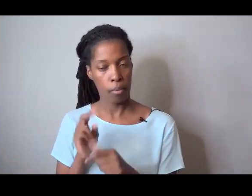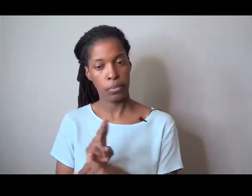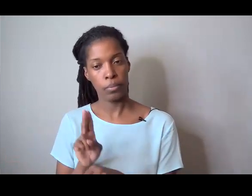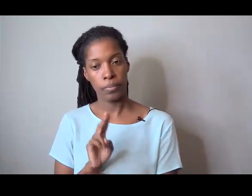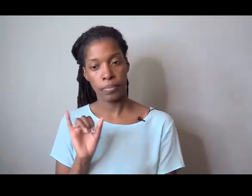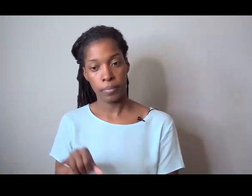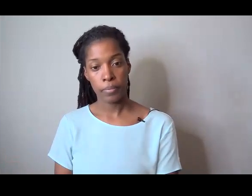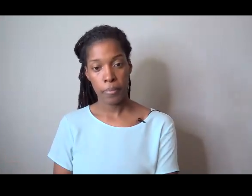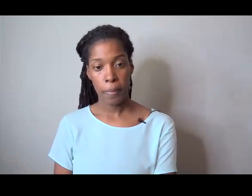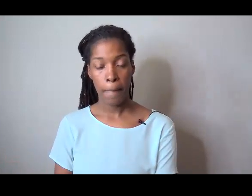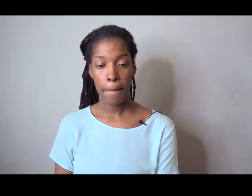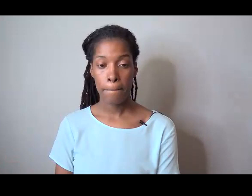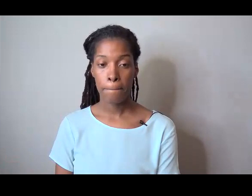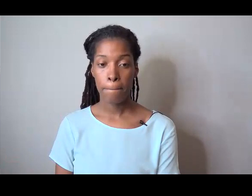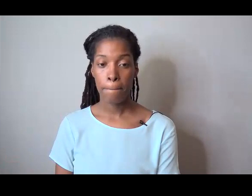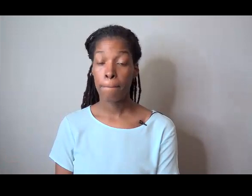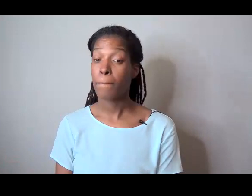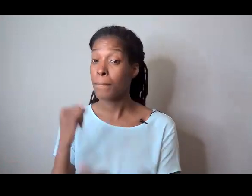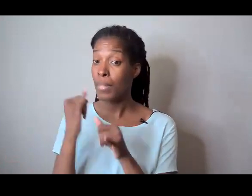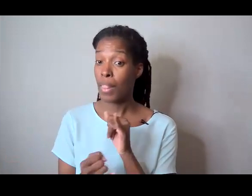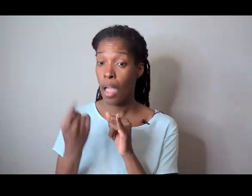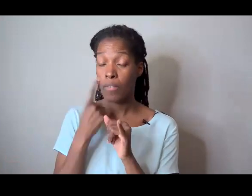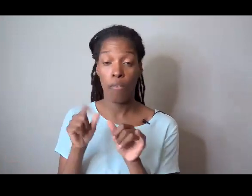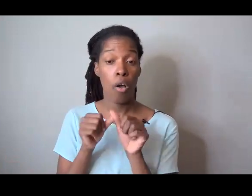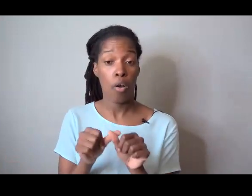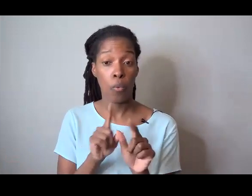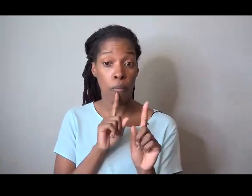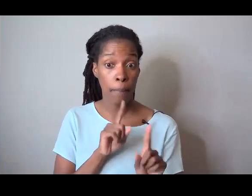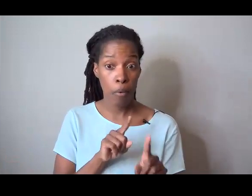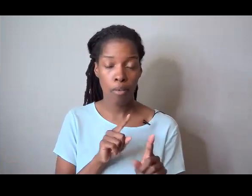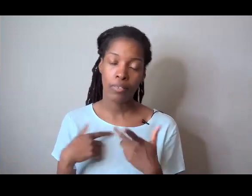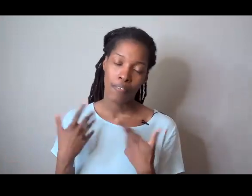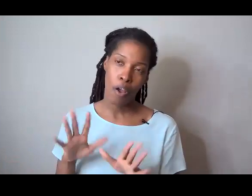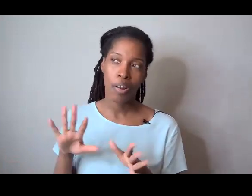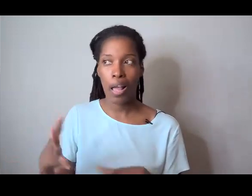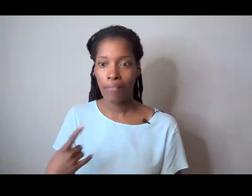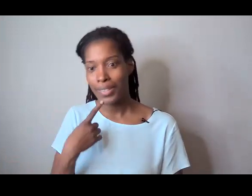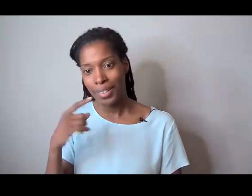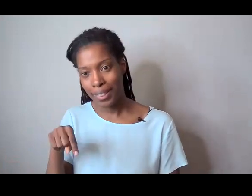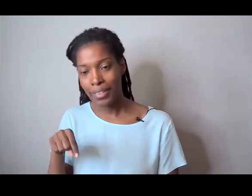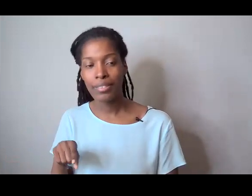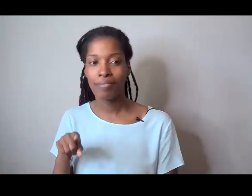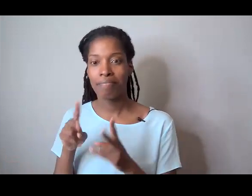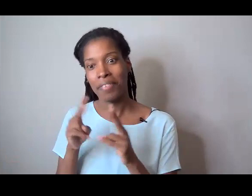And then lastly, I have already alluded to this. So important that you do your business